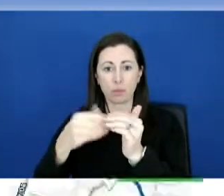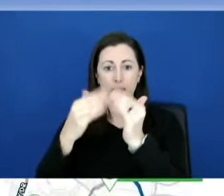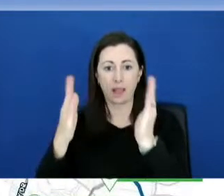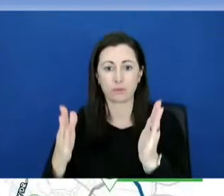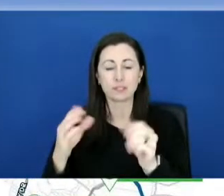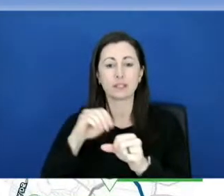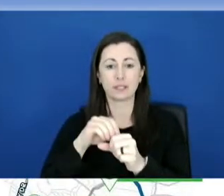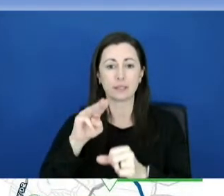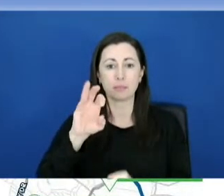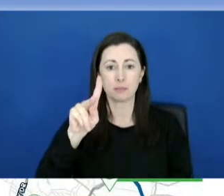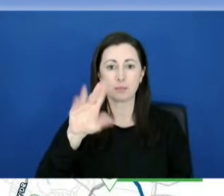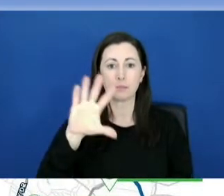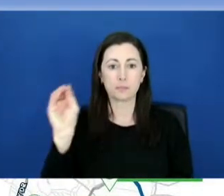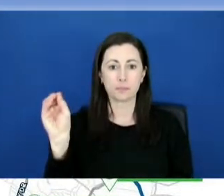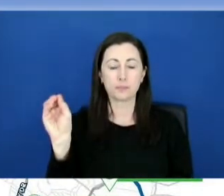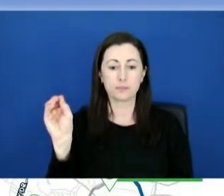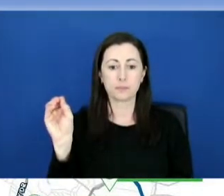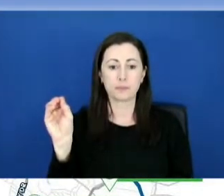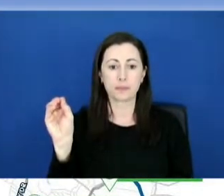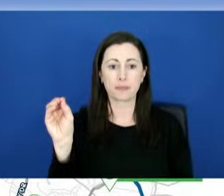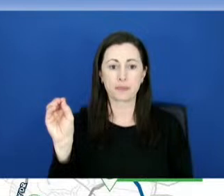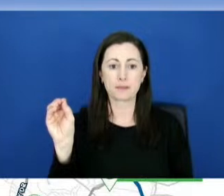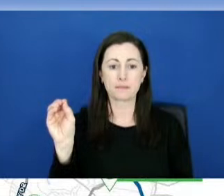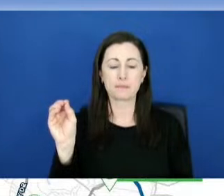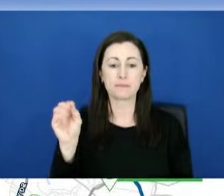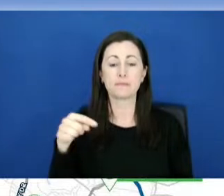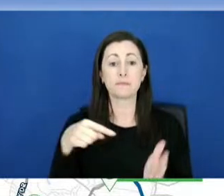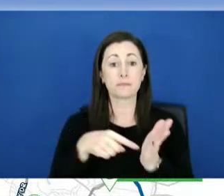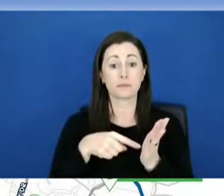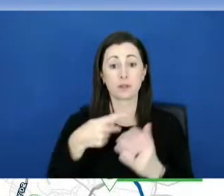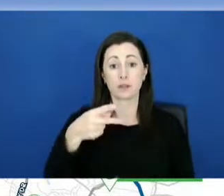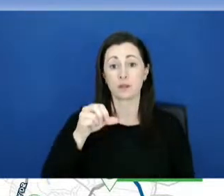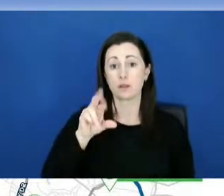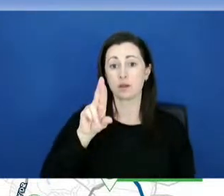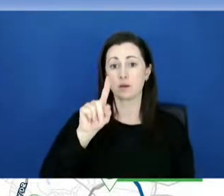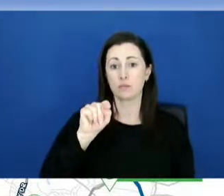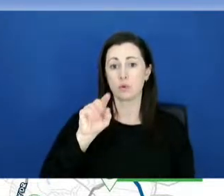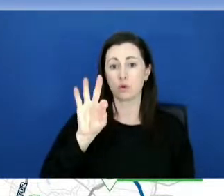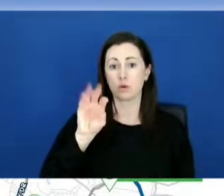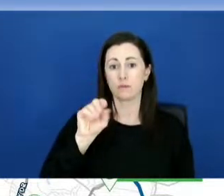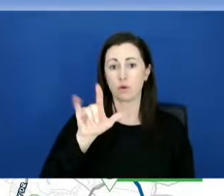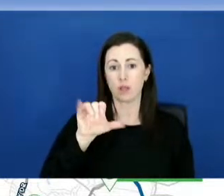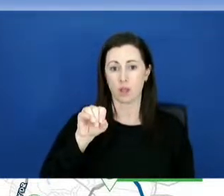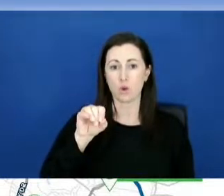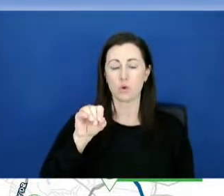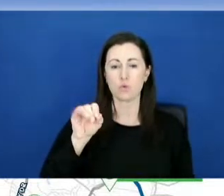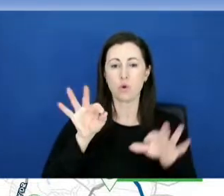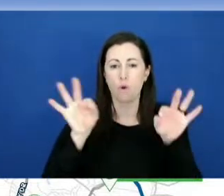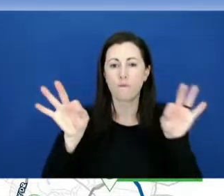NATURALLY OCCURRING AFFORDABLE